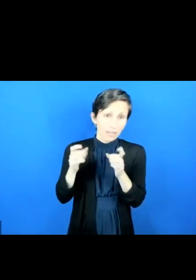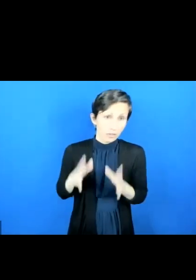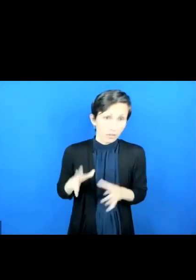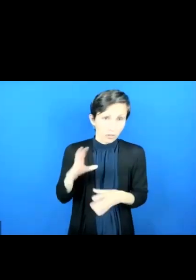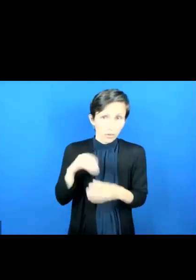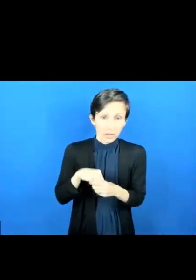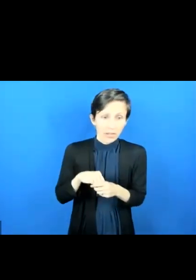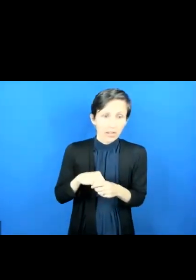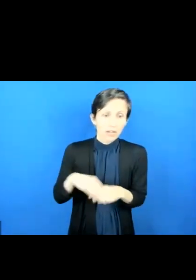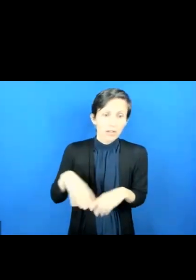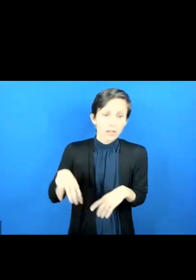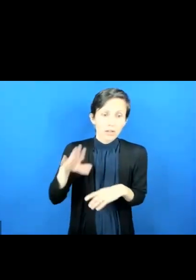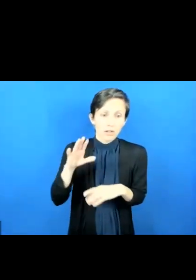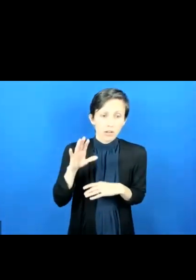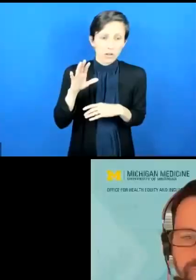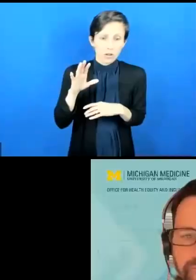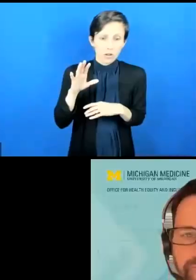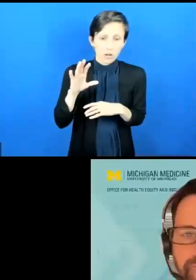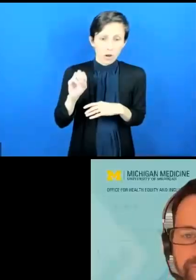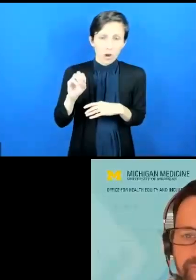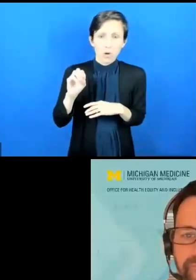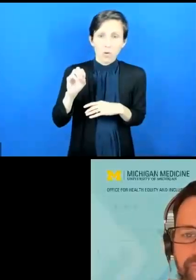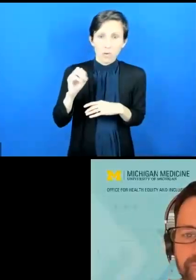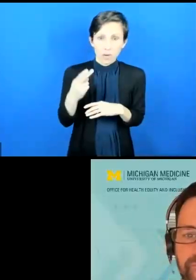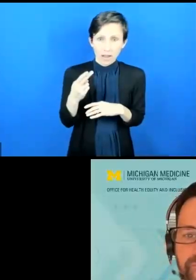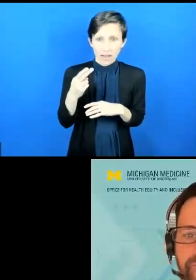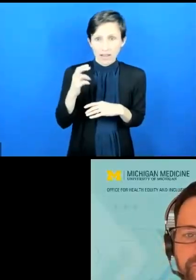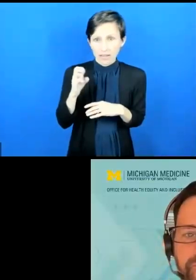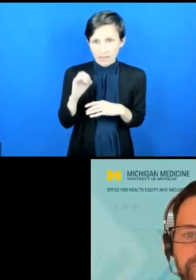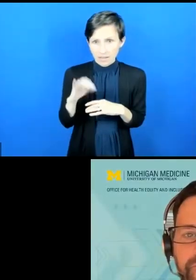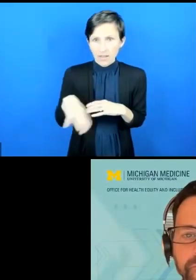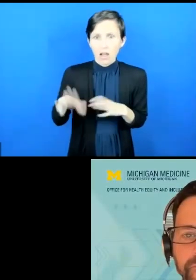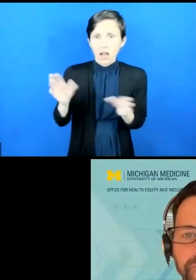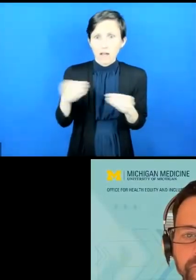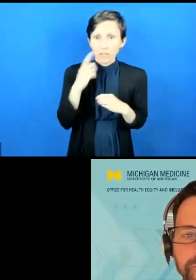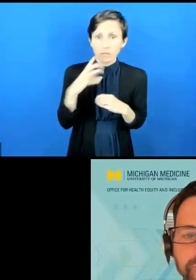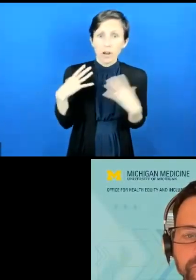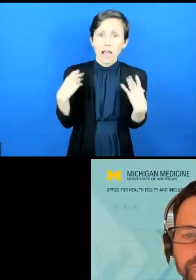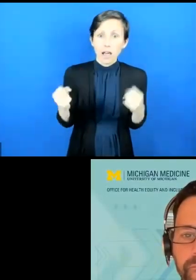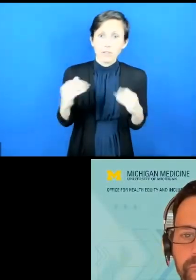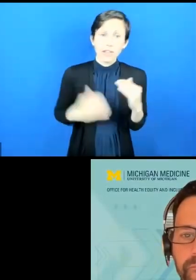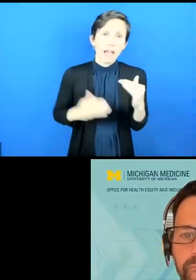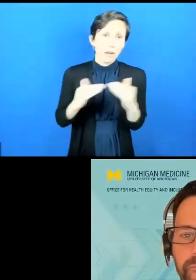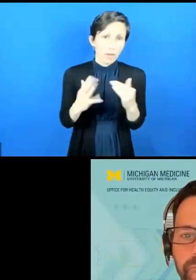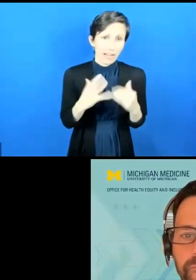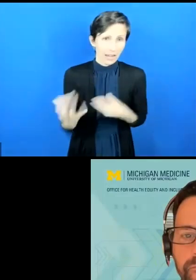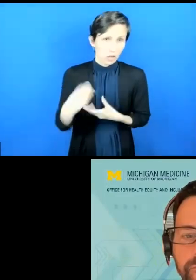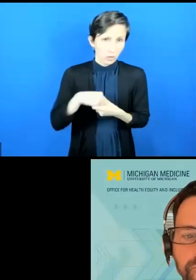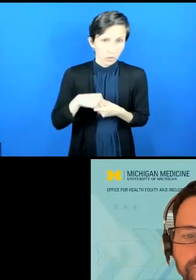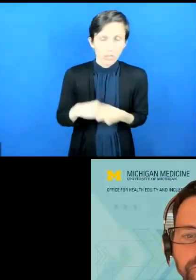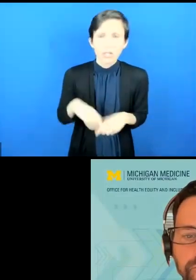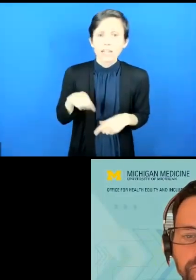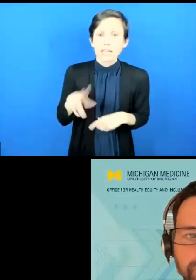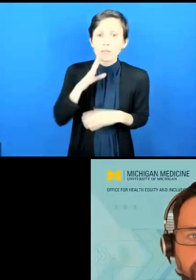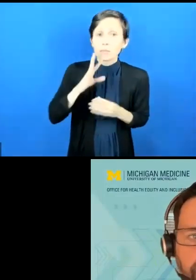oh hey, the office for Health Equity and Inclusion. And he's going to be talking about a program within Michigan